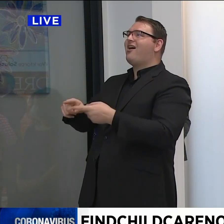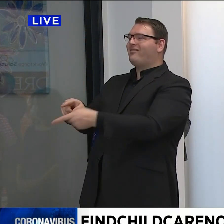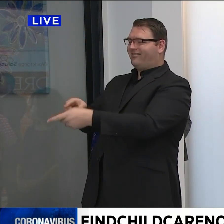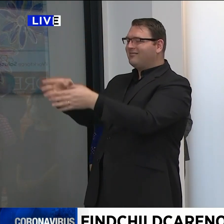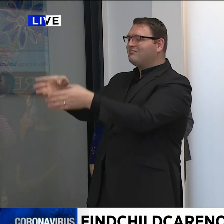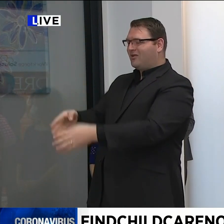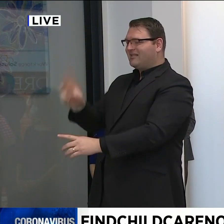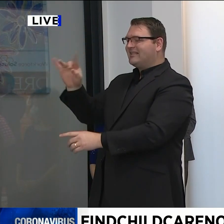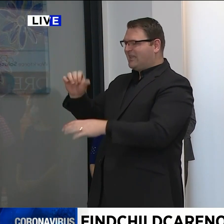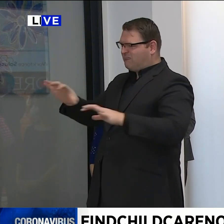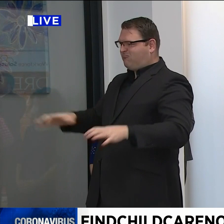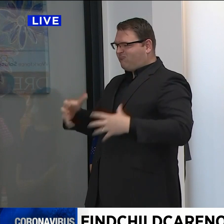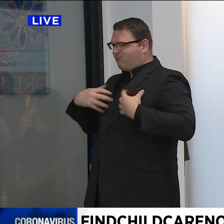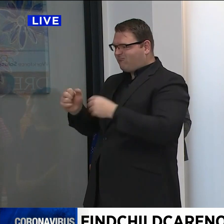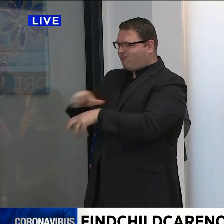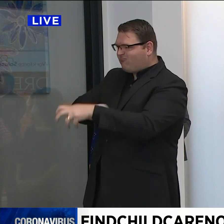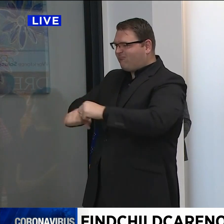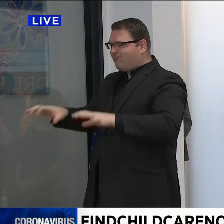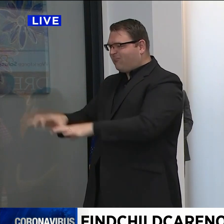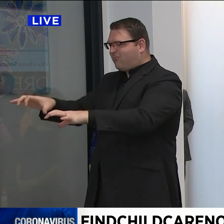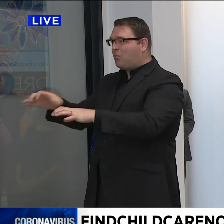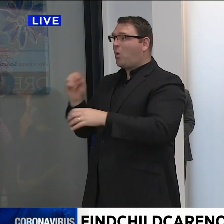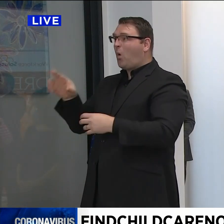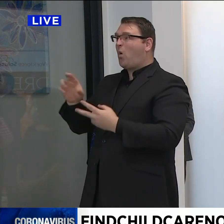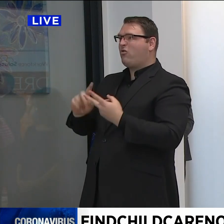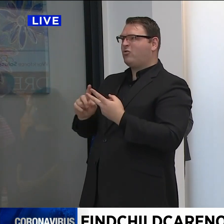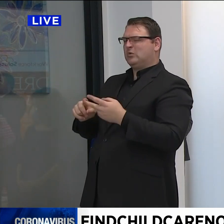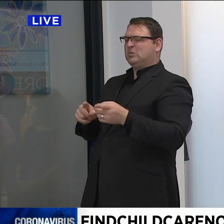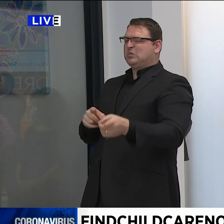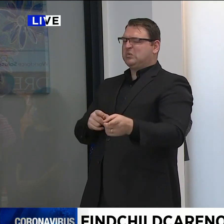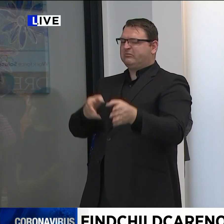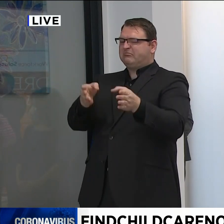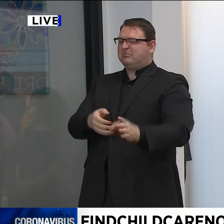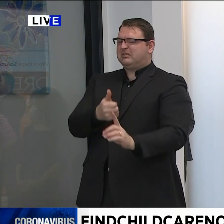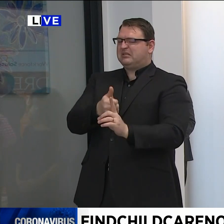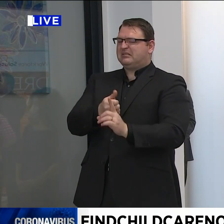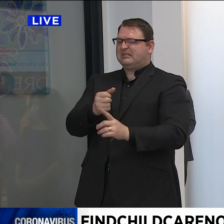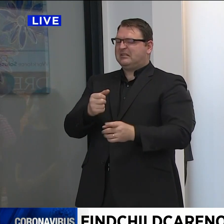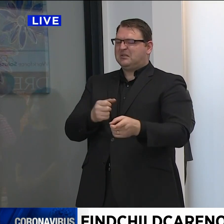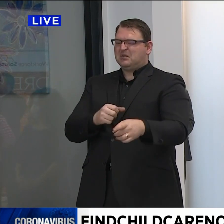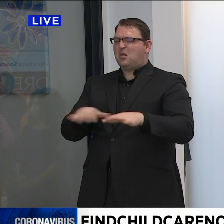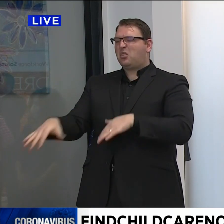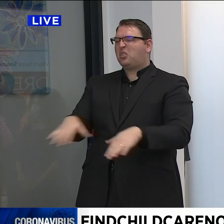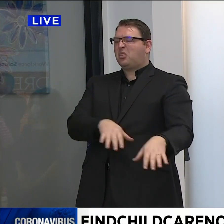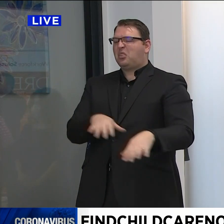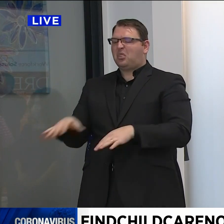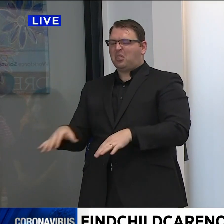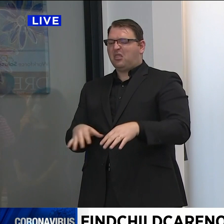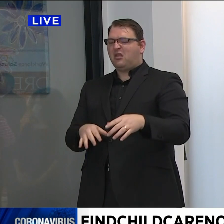2 ways those who took bold action action to ensure that we are stopping to ensure that we are stopping the spread of the spread of the virus. And or those who